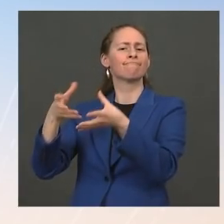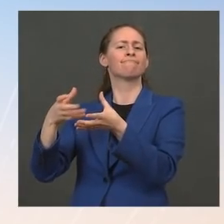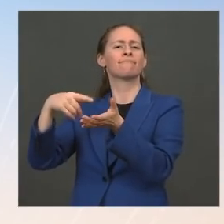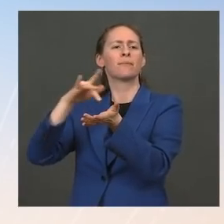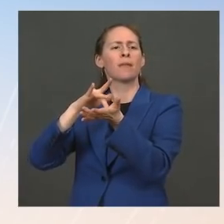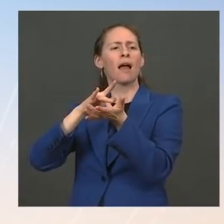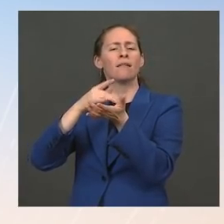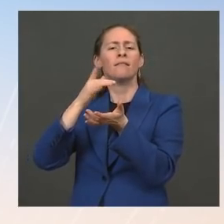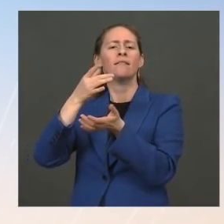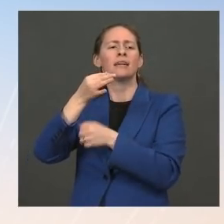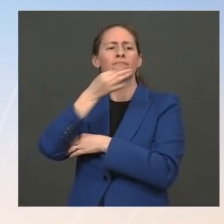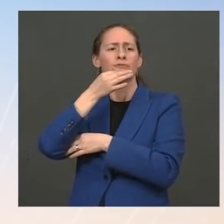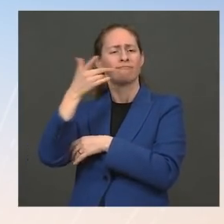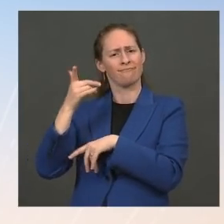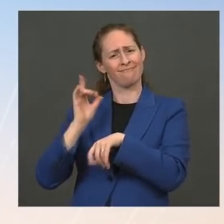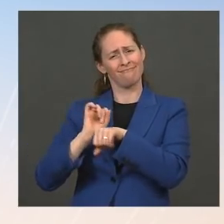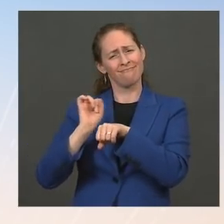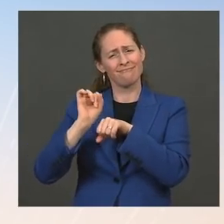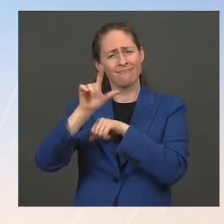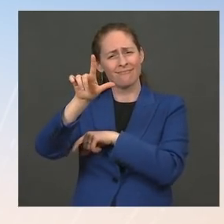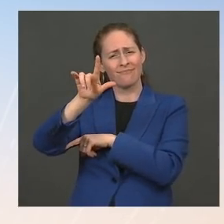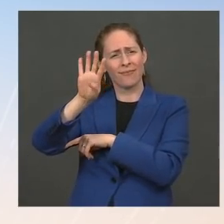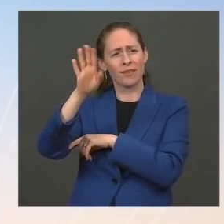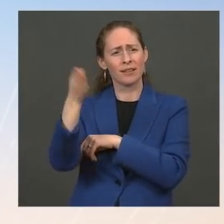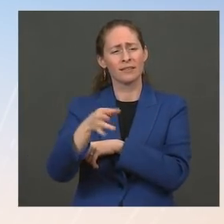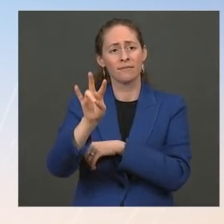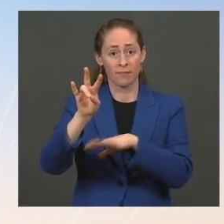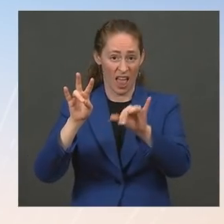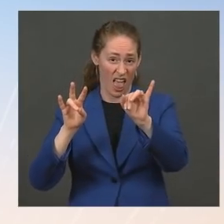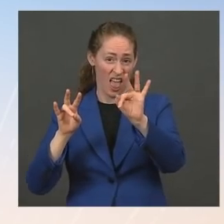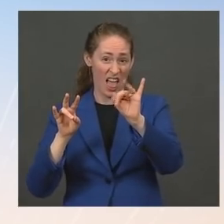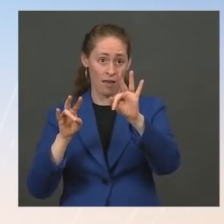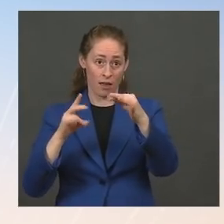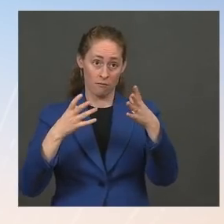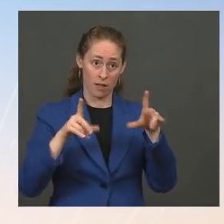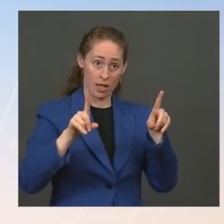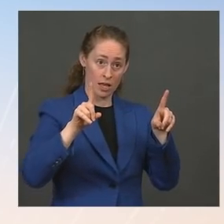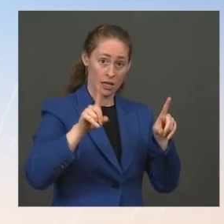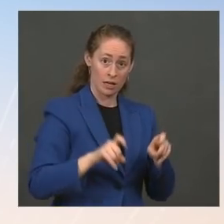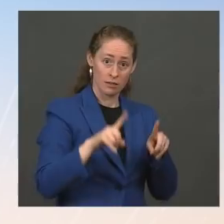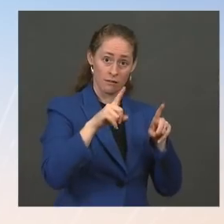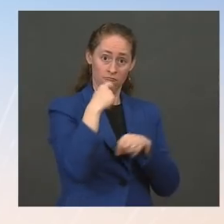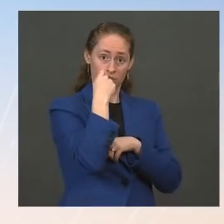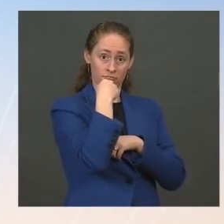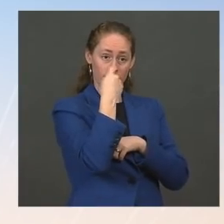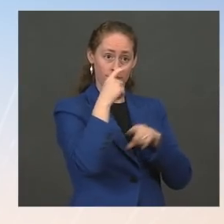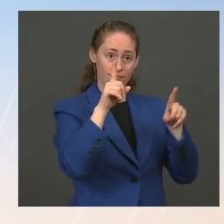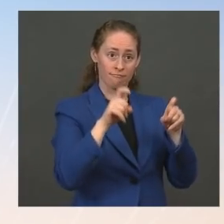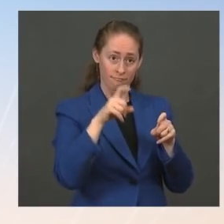you need to isolate it from a swab and purify it, and make sure it is a live virus and the virus you intended to study.